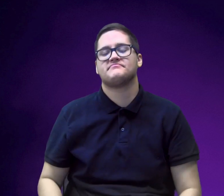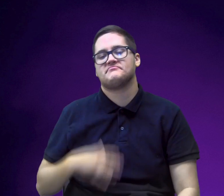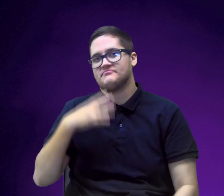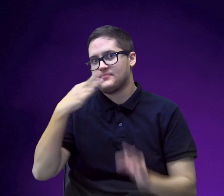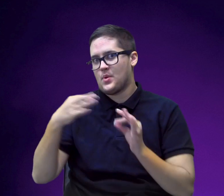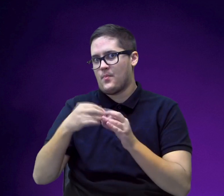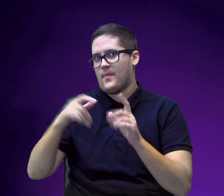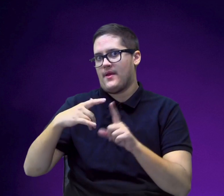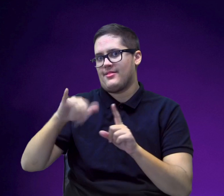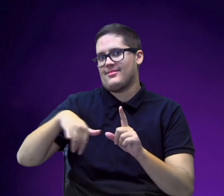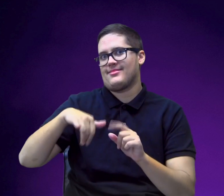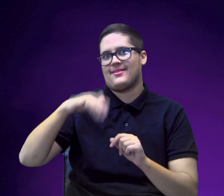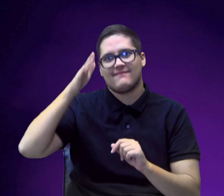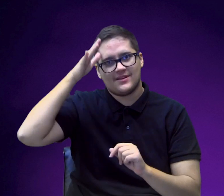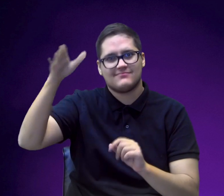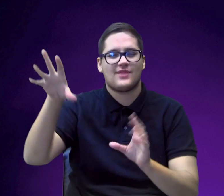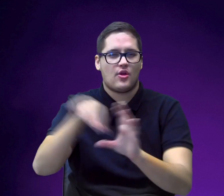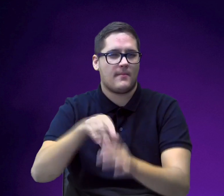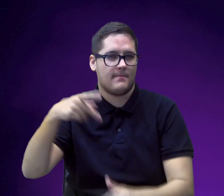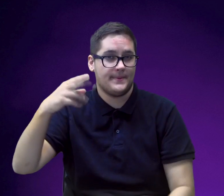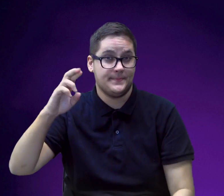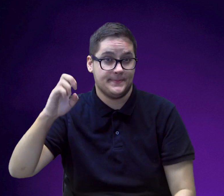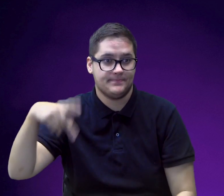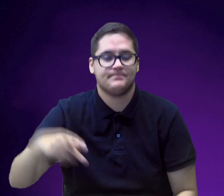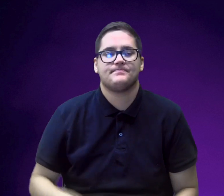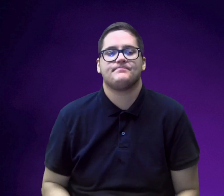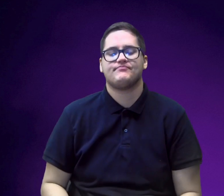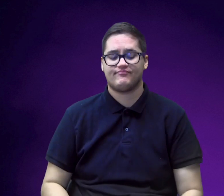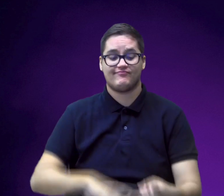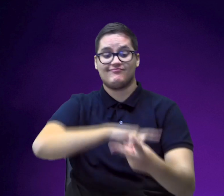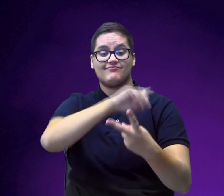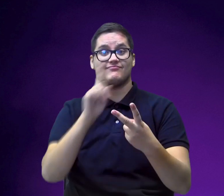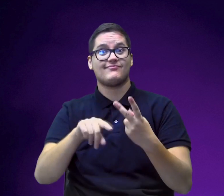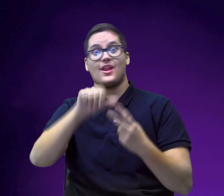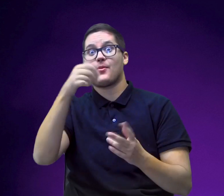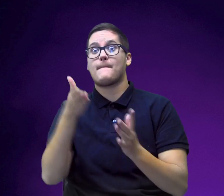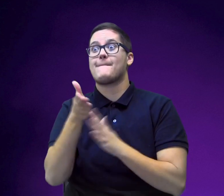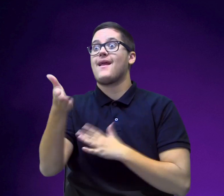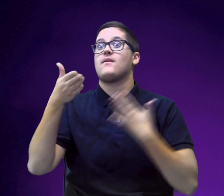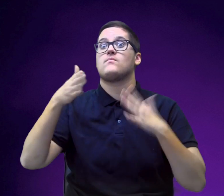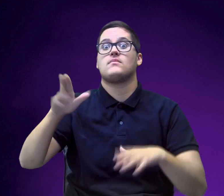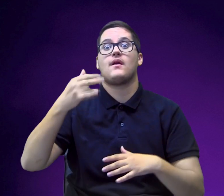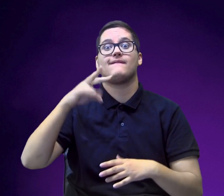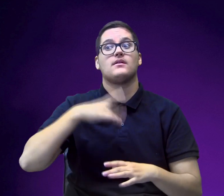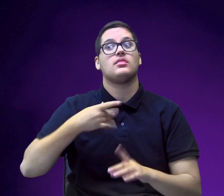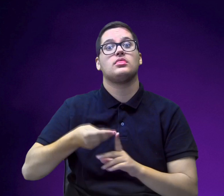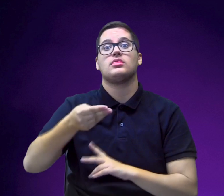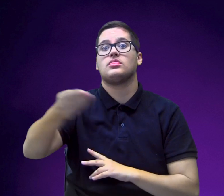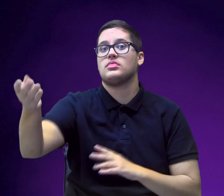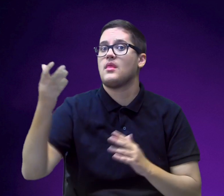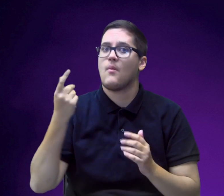I will explain more about that in a future video, including PrEP. Another main way that HIV can get passed on is: